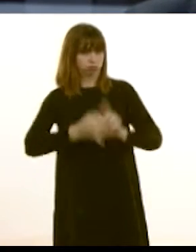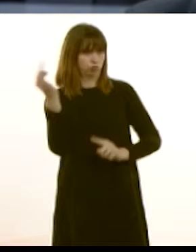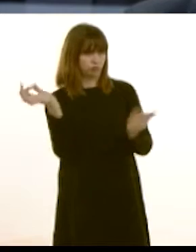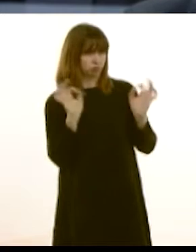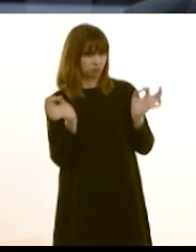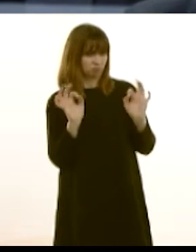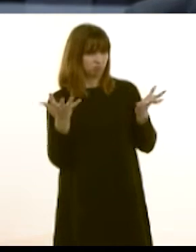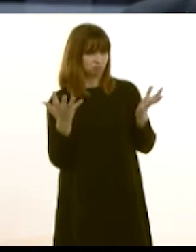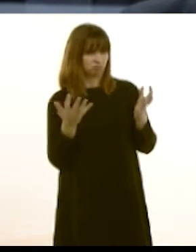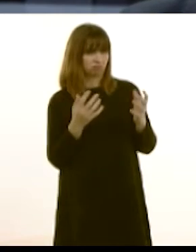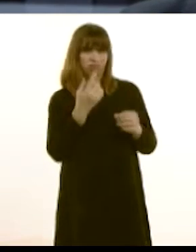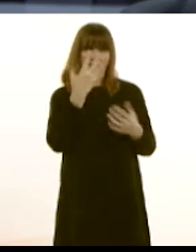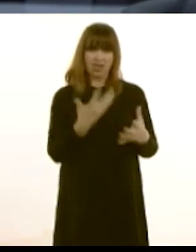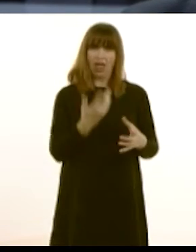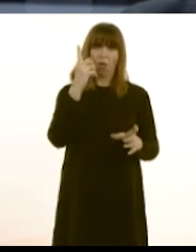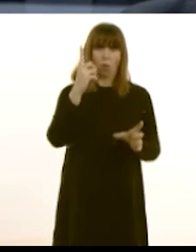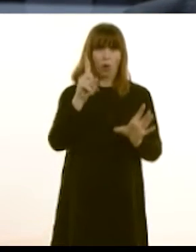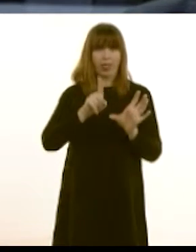One year on, would you expect progress to have been made?